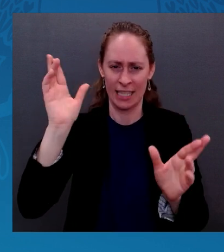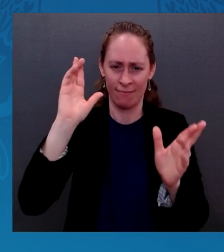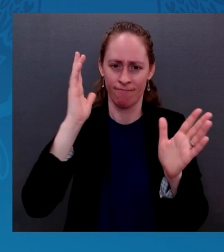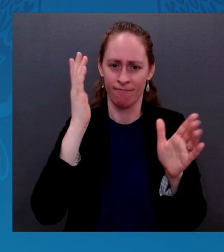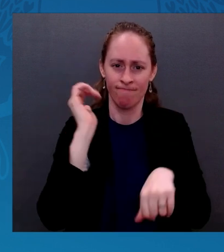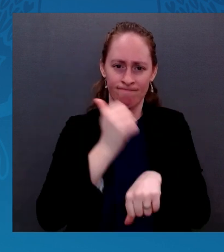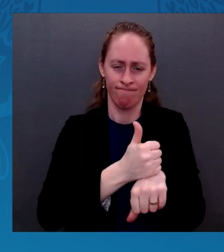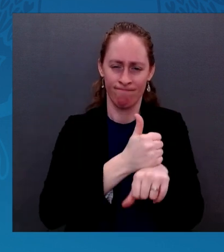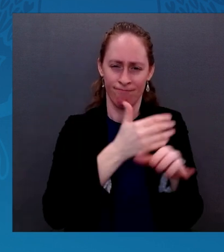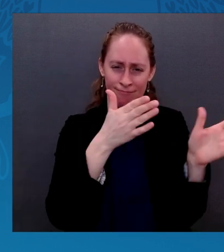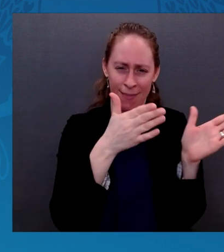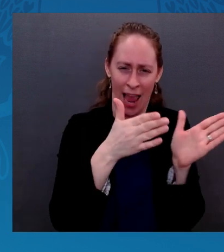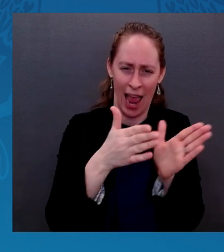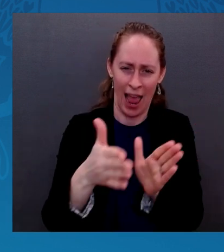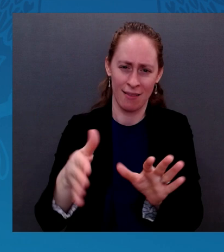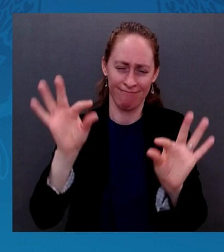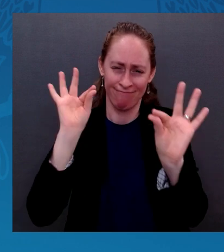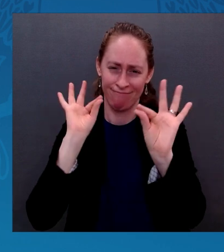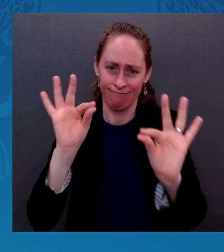So I thank you, Mrs. Carter, very much. Thank you.